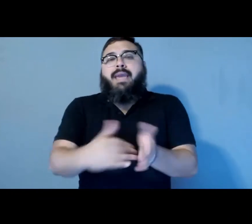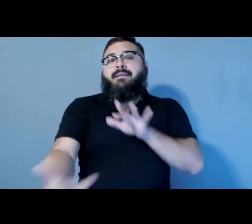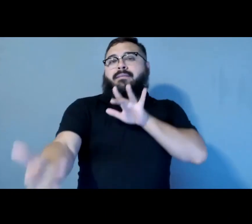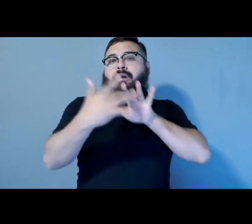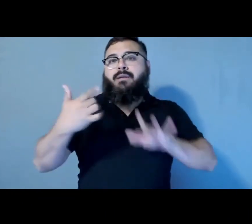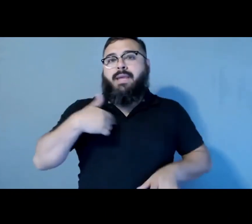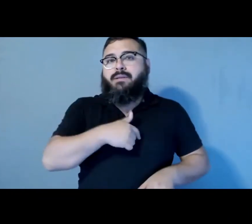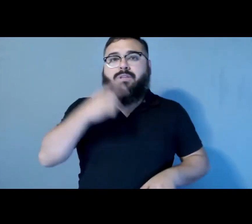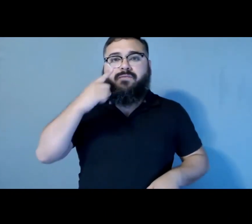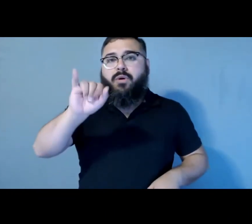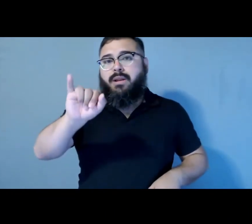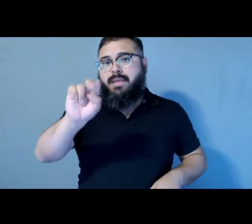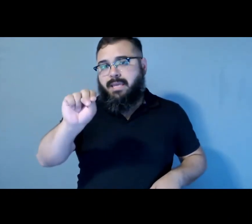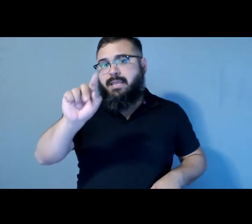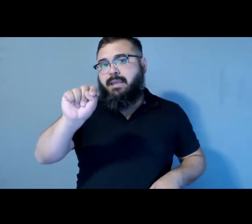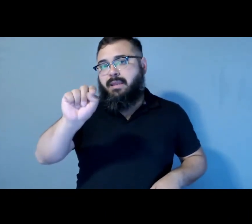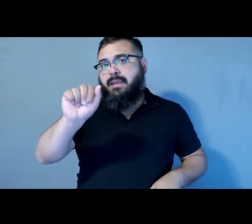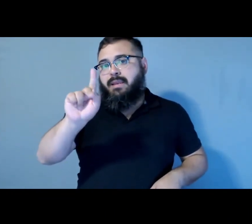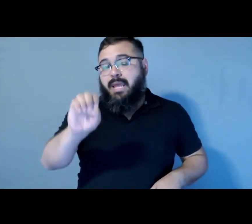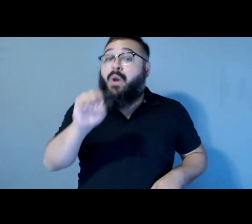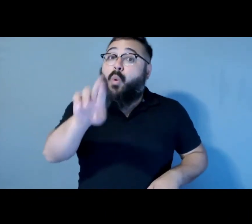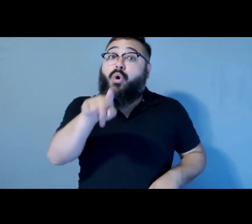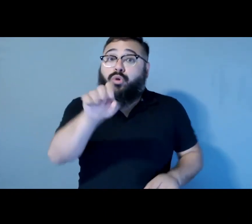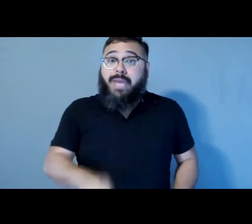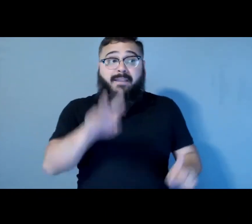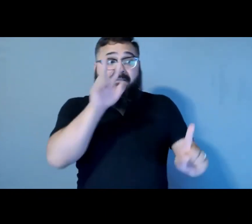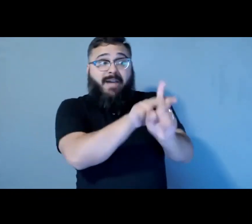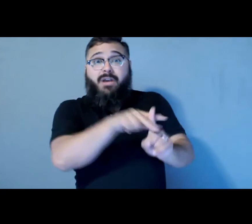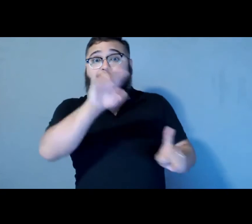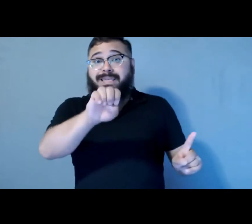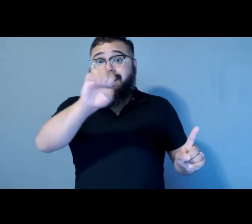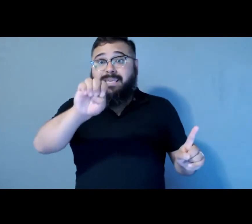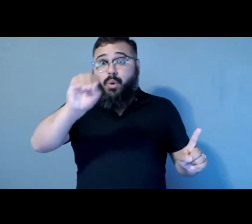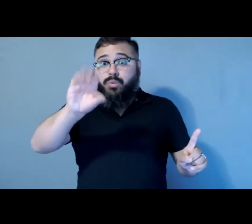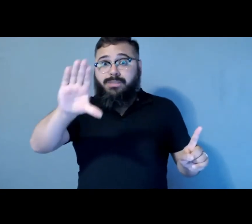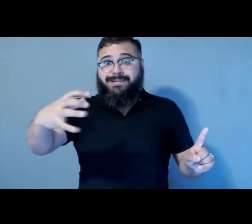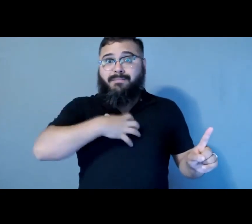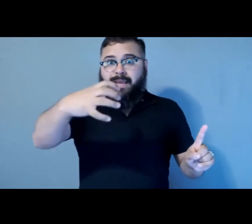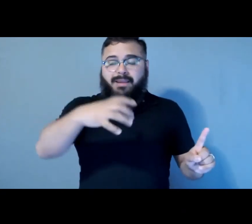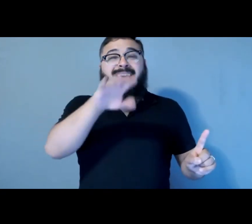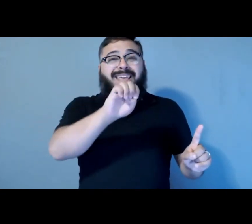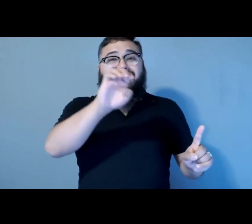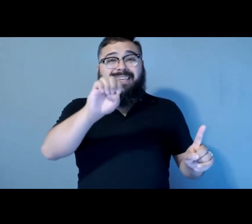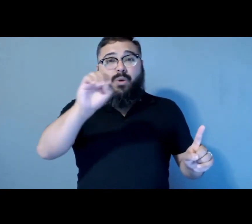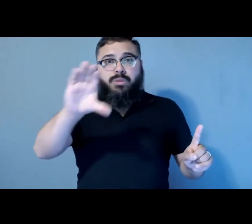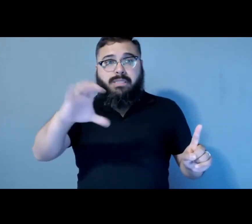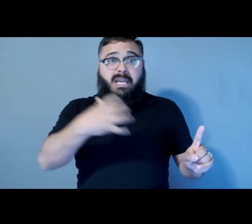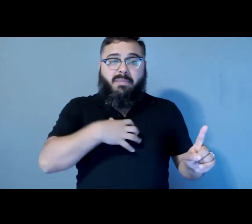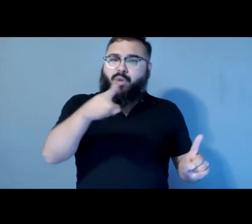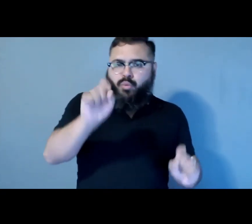or you can also file an EEOC complaint. An EEOC complaint is something that someone can do on their own. You don't have to be a lawyer to do it.